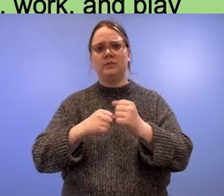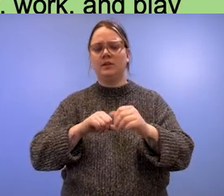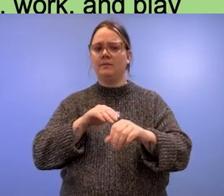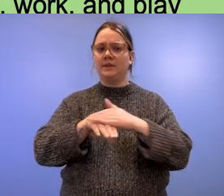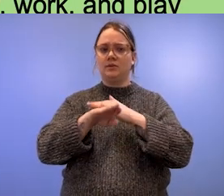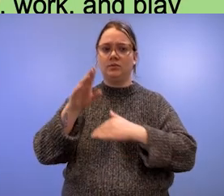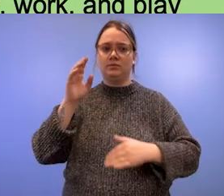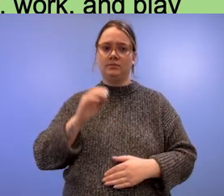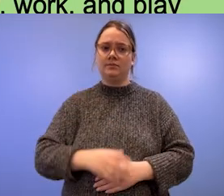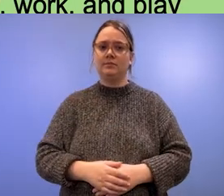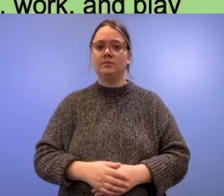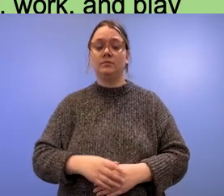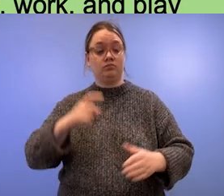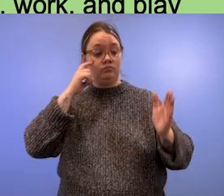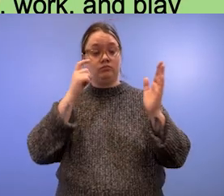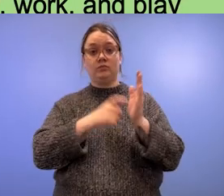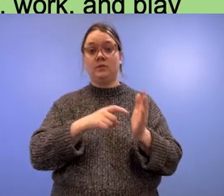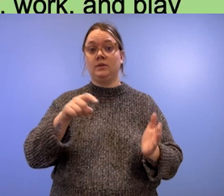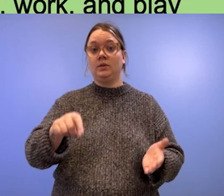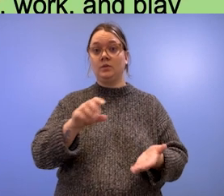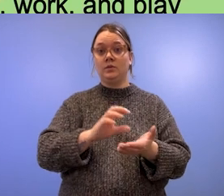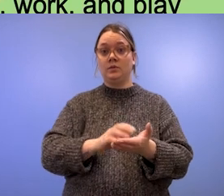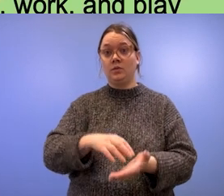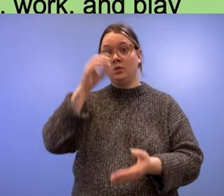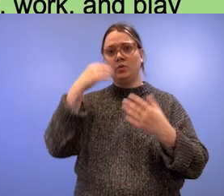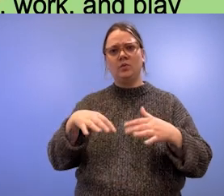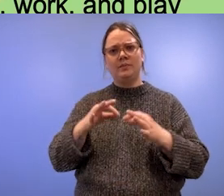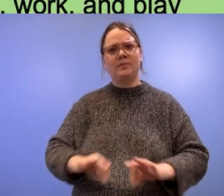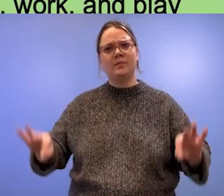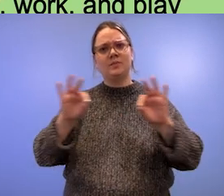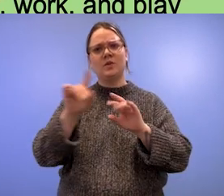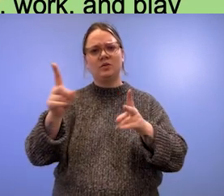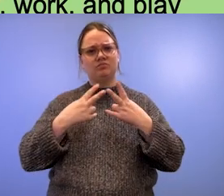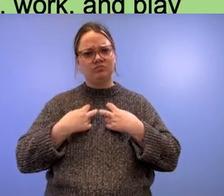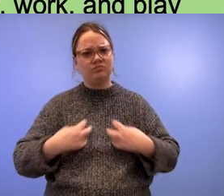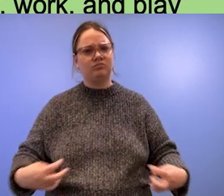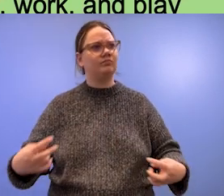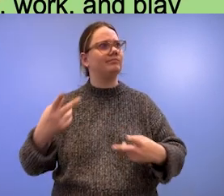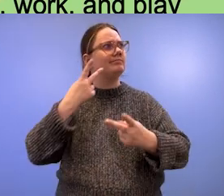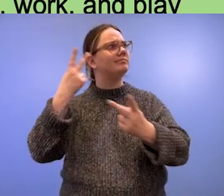to fully realize this learning. And so we invite you to reflect on your home work and community